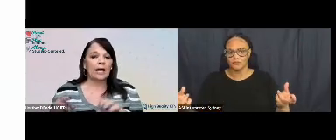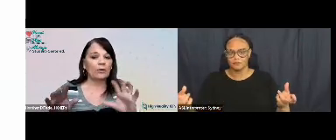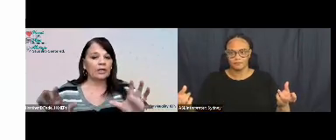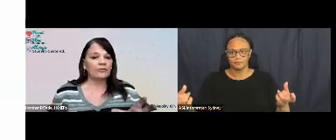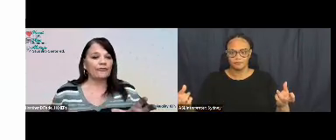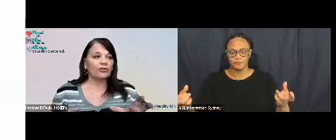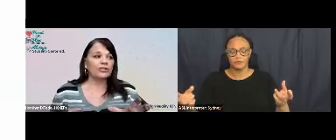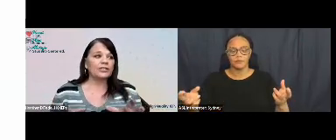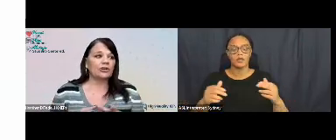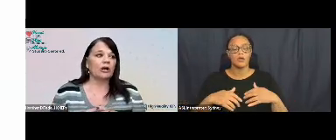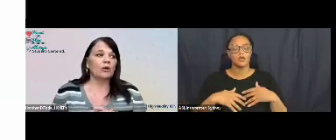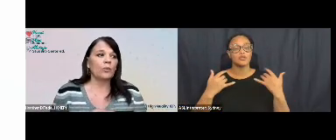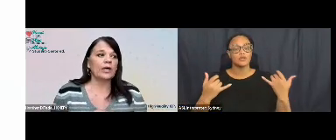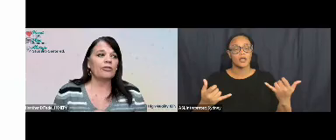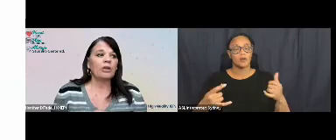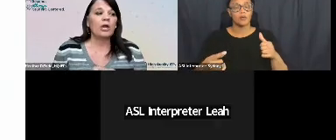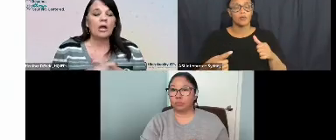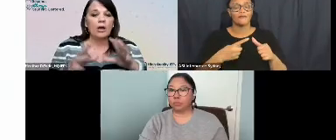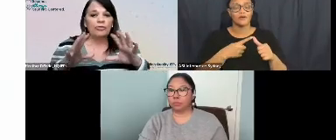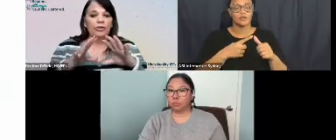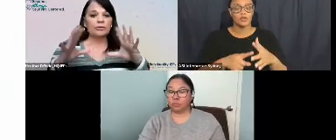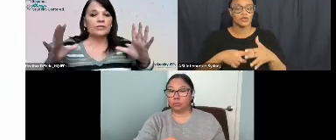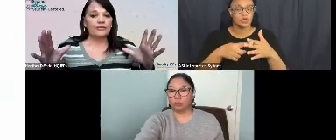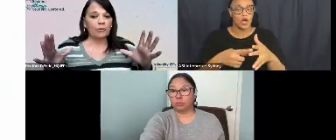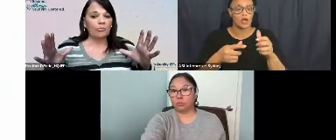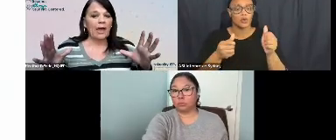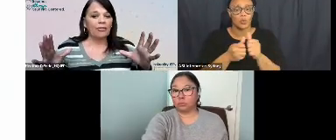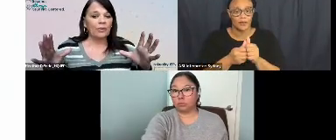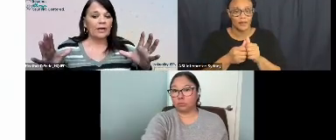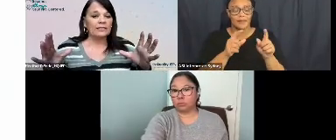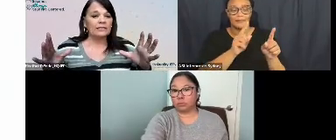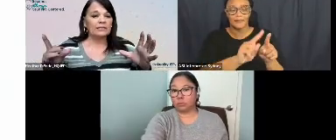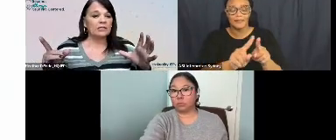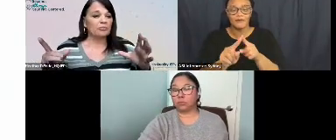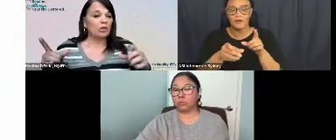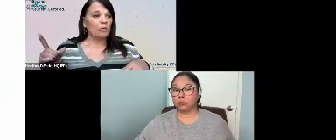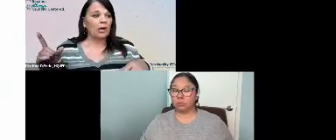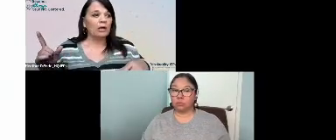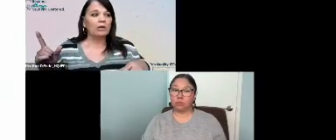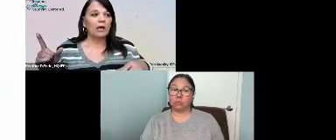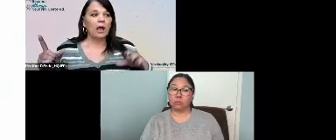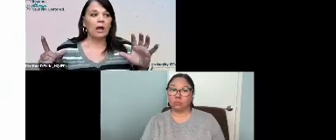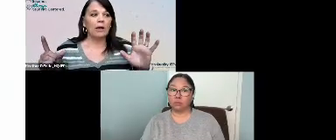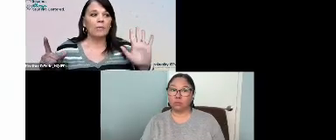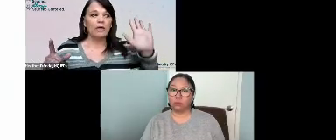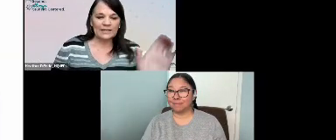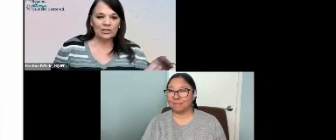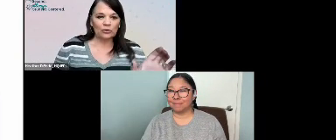next slide, we're going to first start with the different pathways to the diploma. Uh you'll see